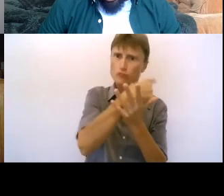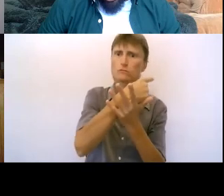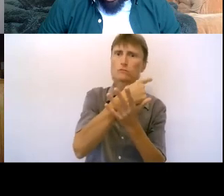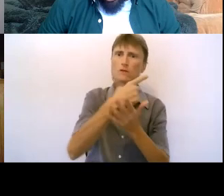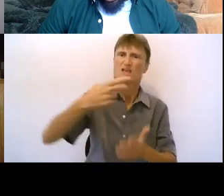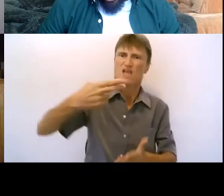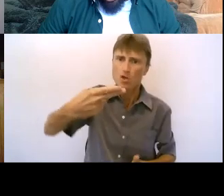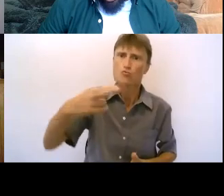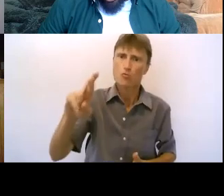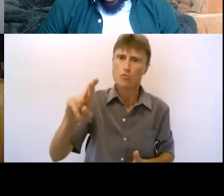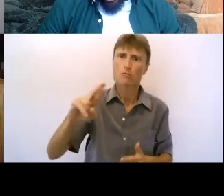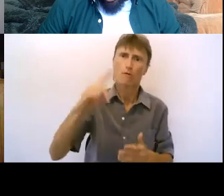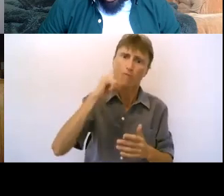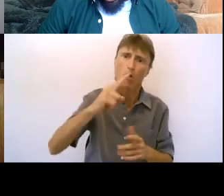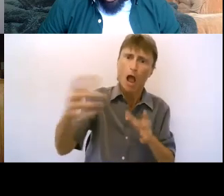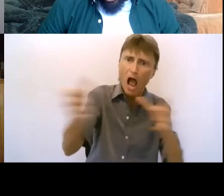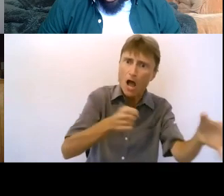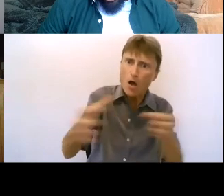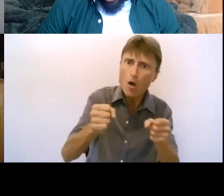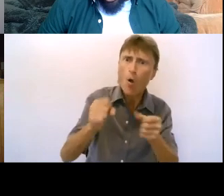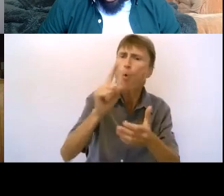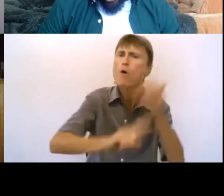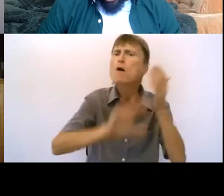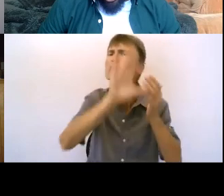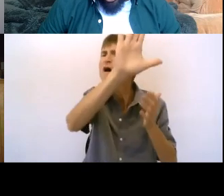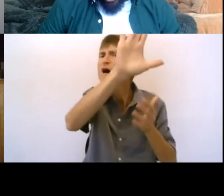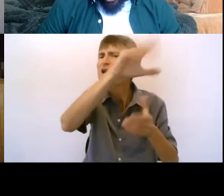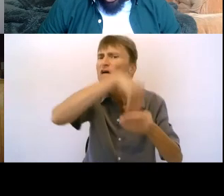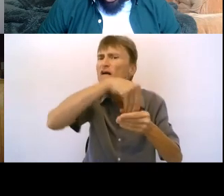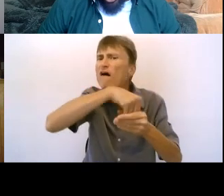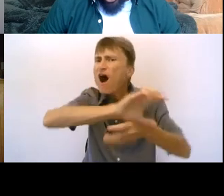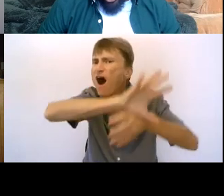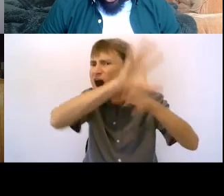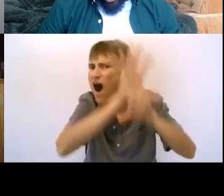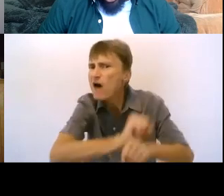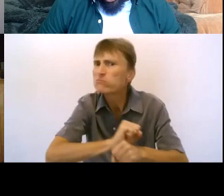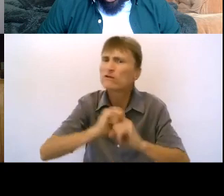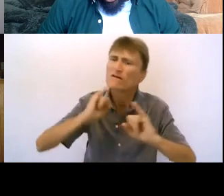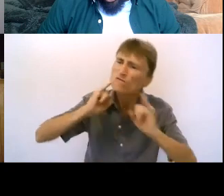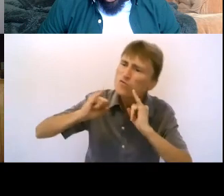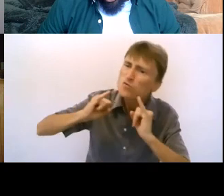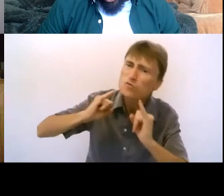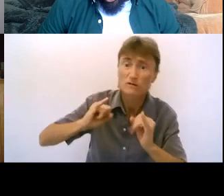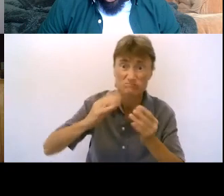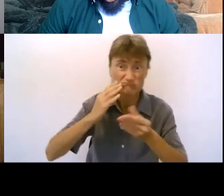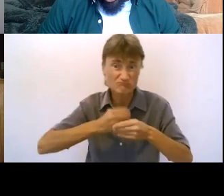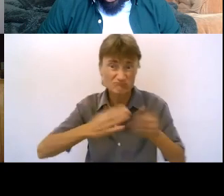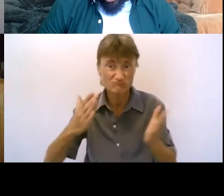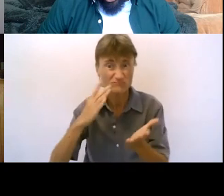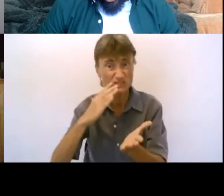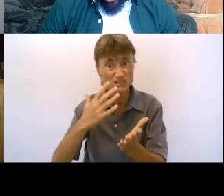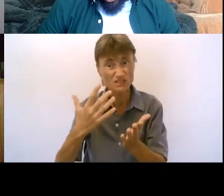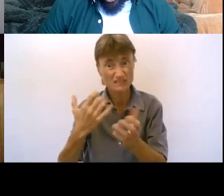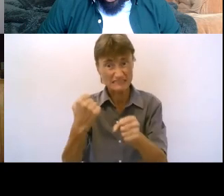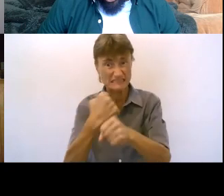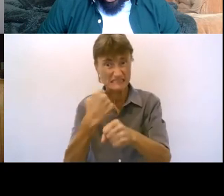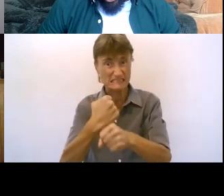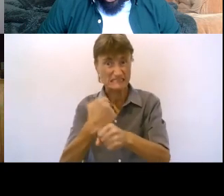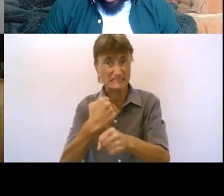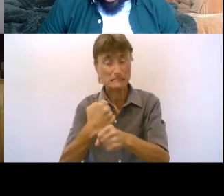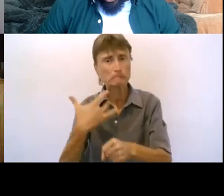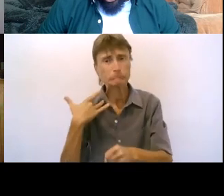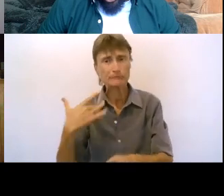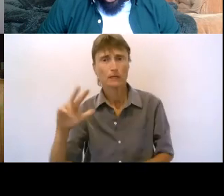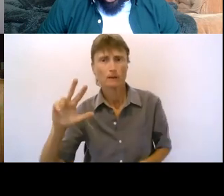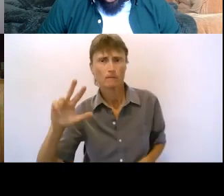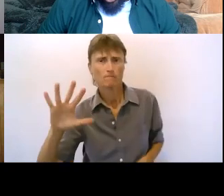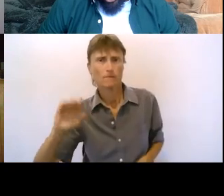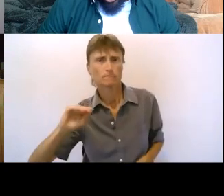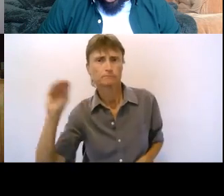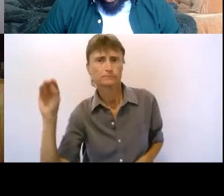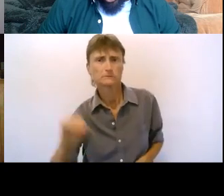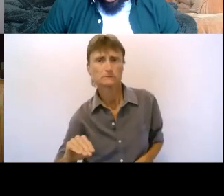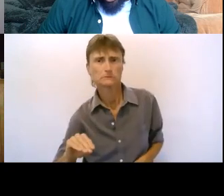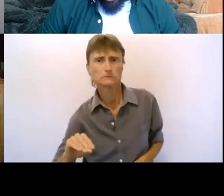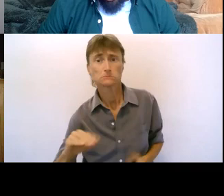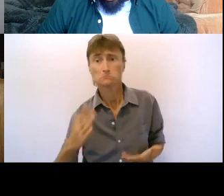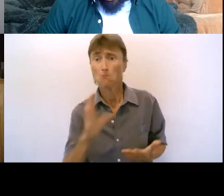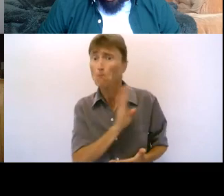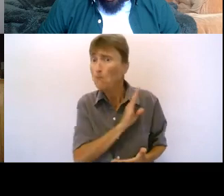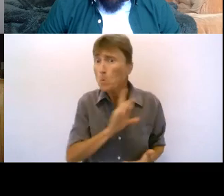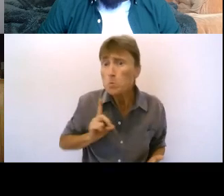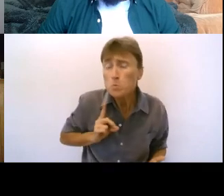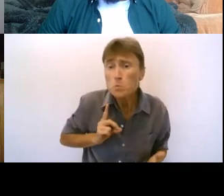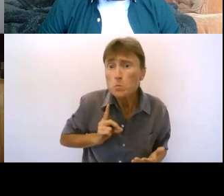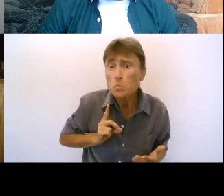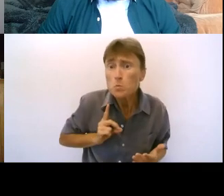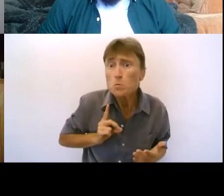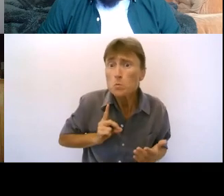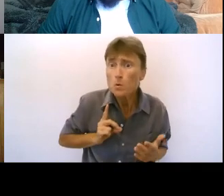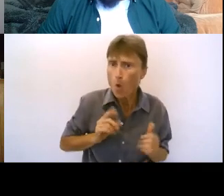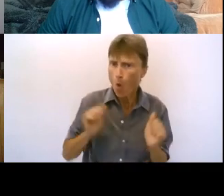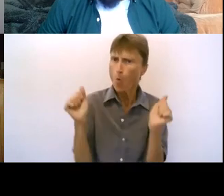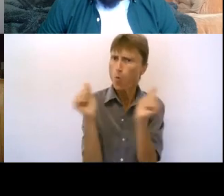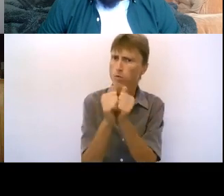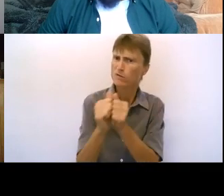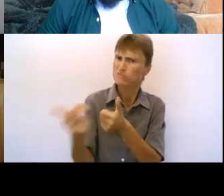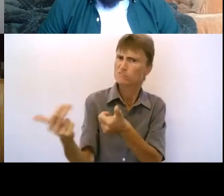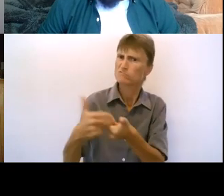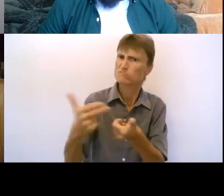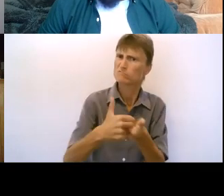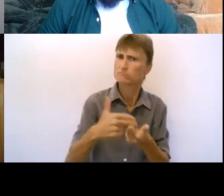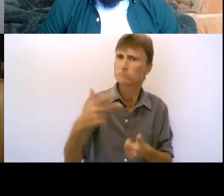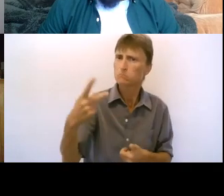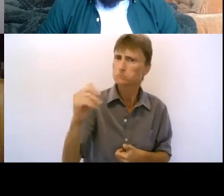to meet 35% of your staff and board being a visible minority, and a minimum of 50% being